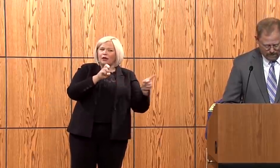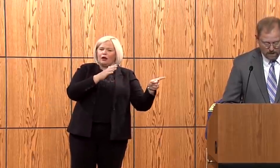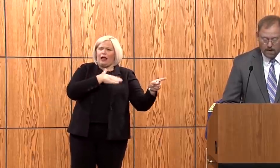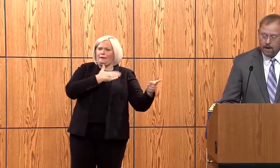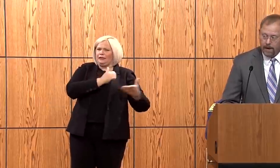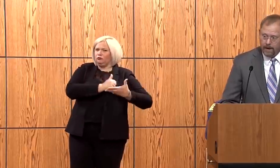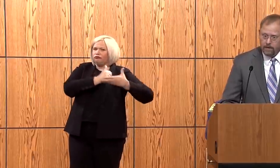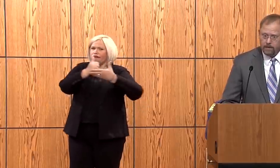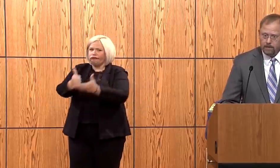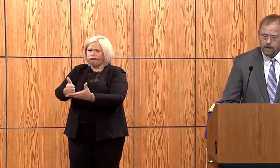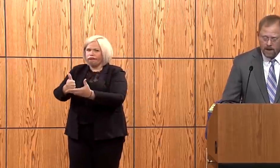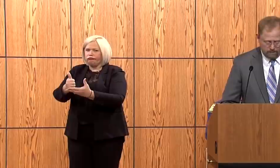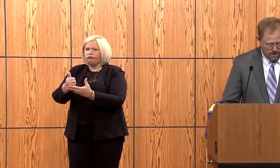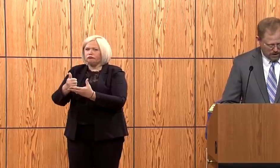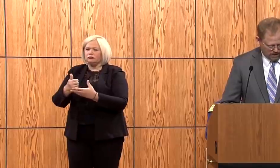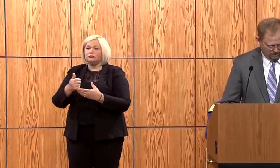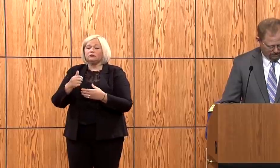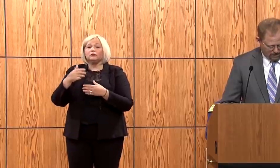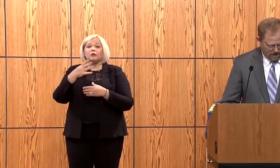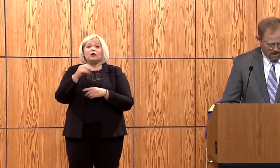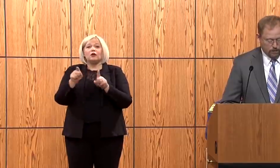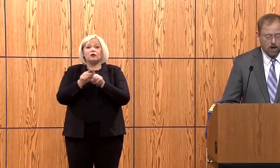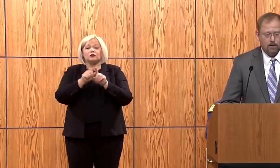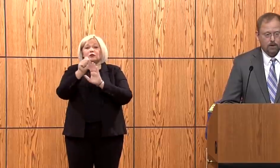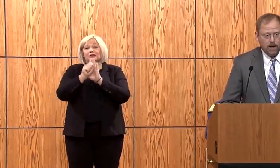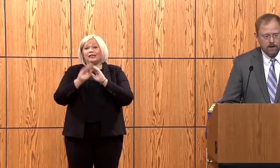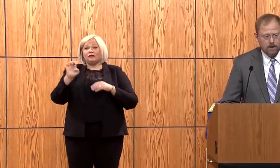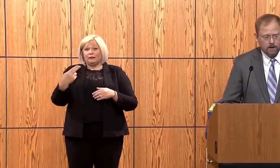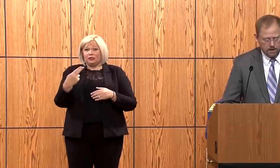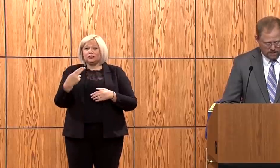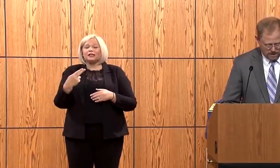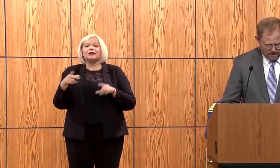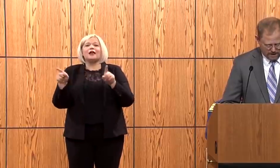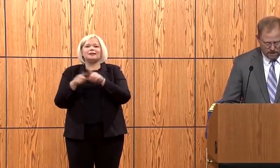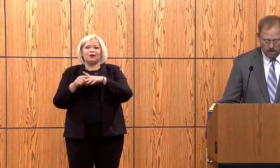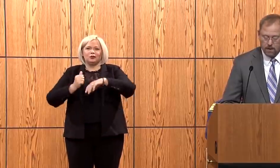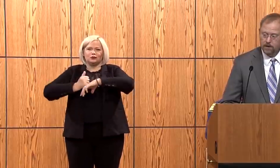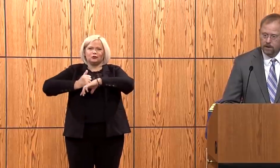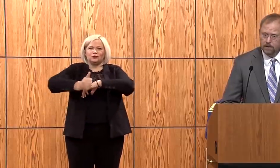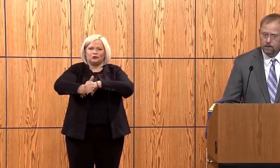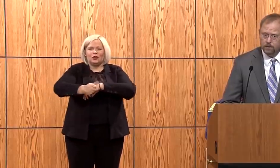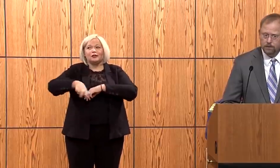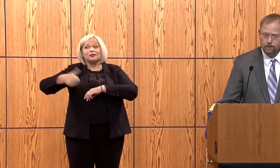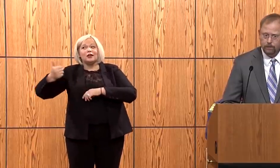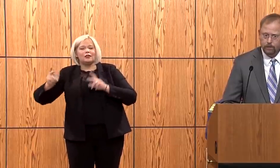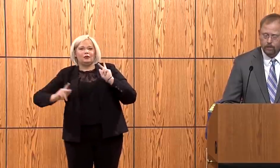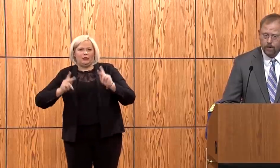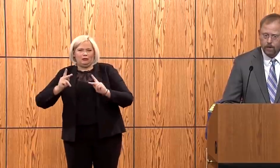FEDERAL CASE. U.S. ATTORNEYS OFFICES IN THE U.S. ATTORNEYS OFFICES IN THE EASTERN DISTRICT OF MICHIGAN AND EASTERN DISTRICT OF MICHIGAN AND DELAWARE ARE AND HAVE BEEN DELAWARE ARE AND HAVE BEEN ASSISTING AND THE STATE OF